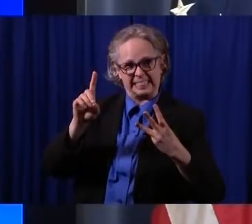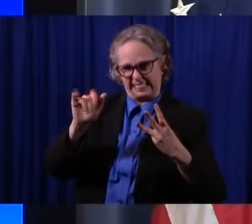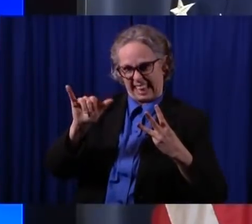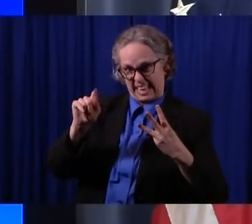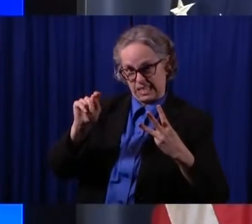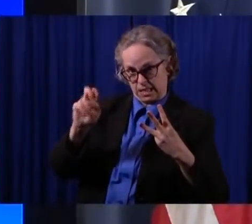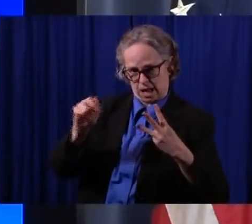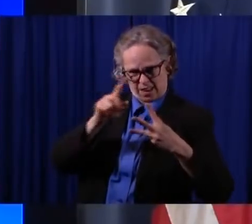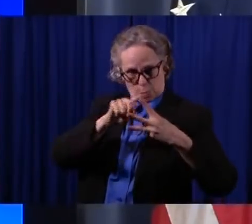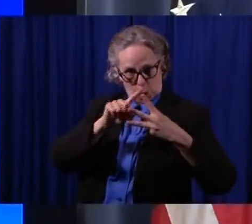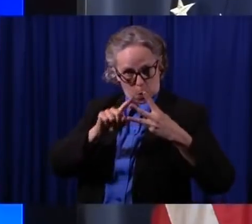HEALTH CENTER.